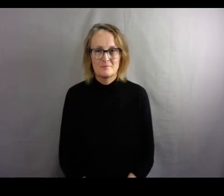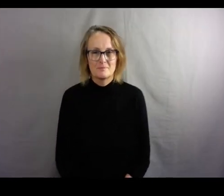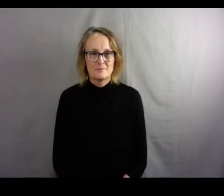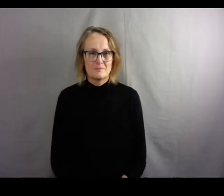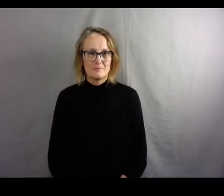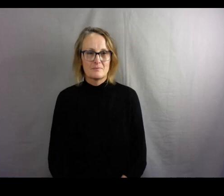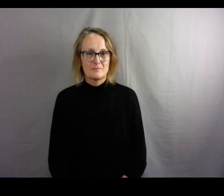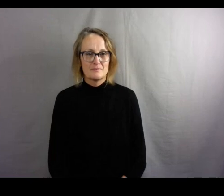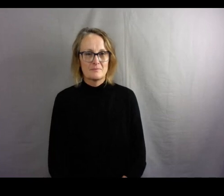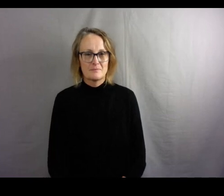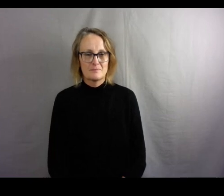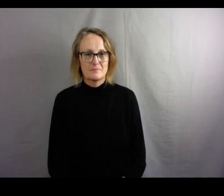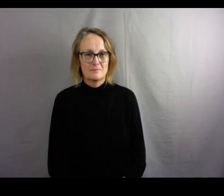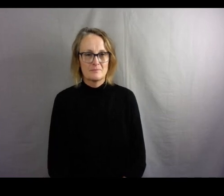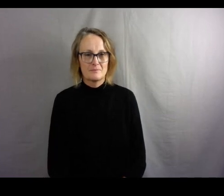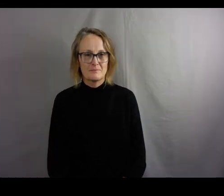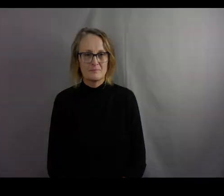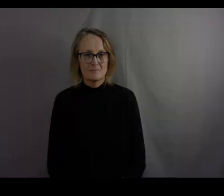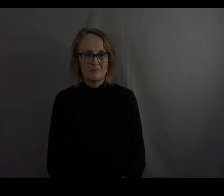(audience applauds)